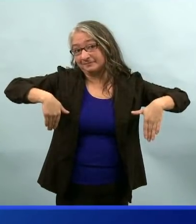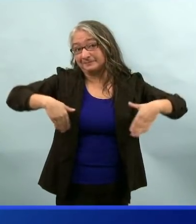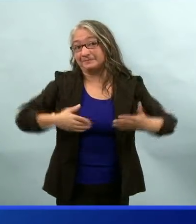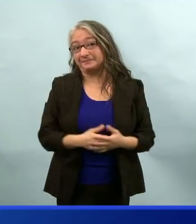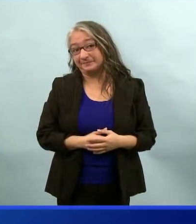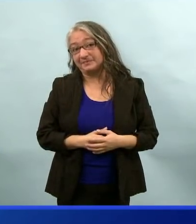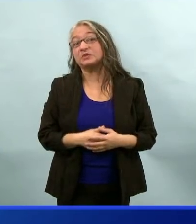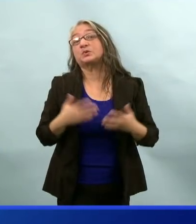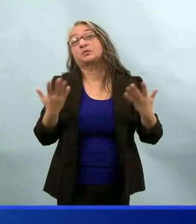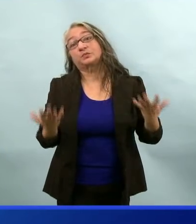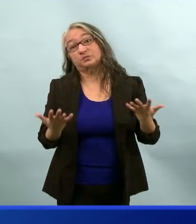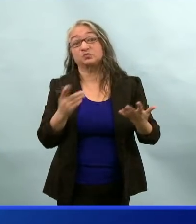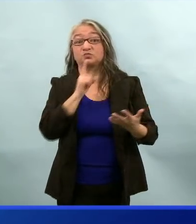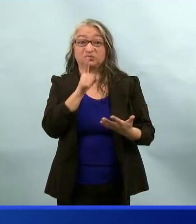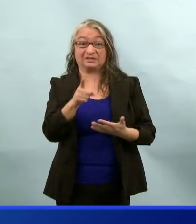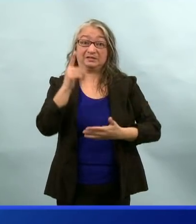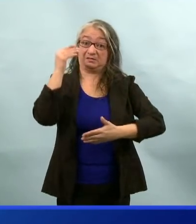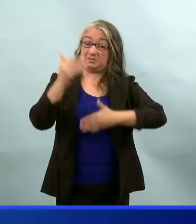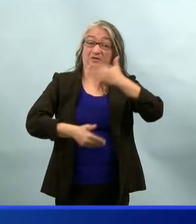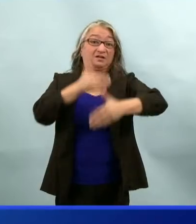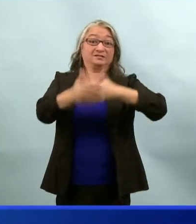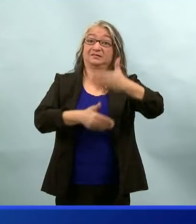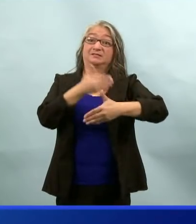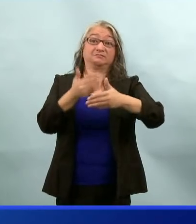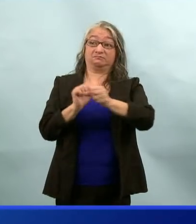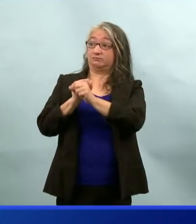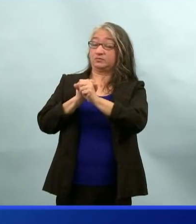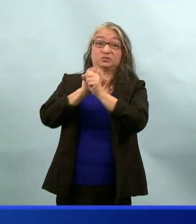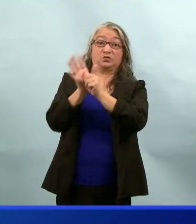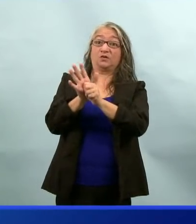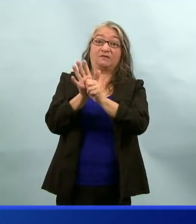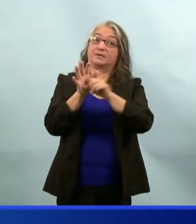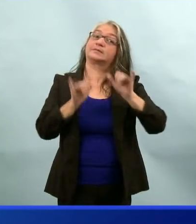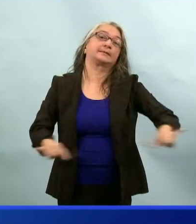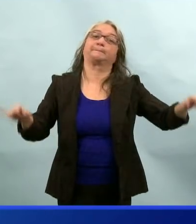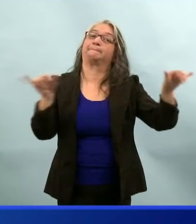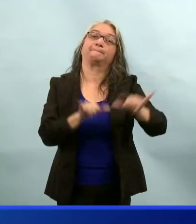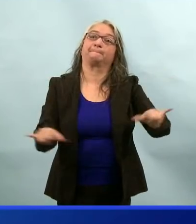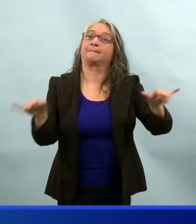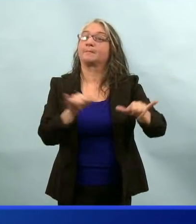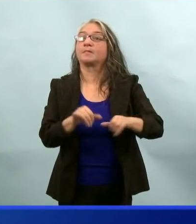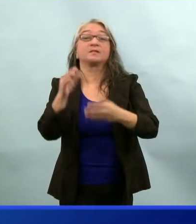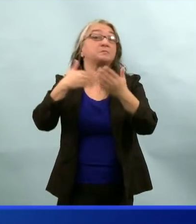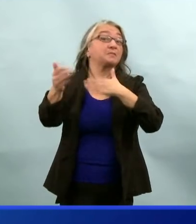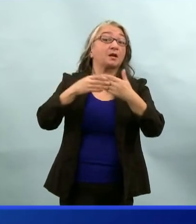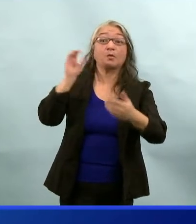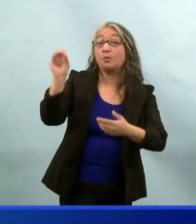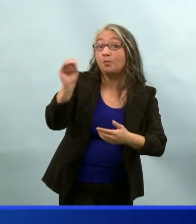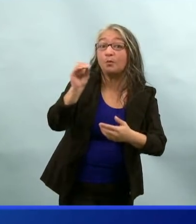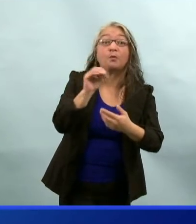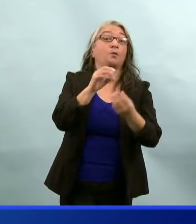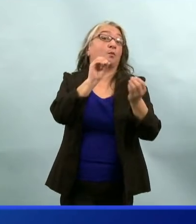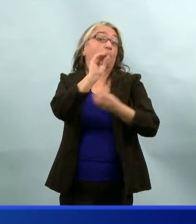same whether it's a delta variant or the wild type we're managing it in a matter that we prevent risk